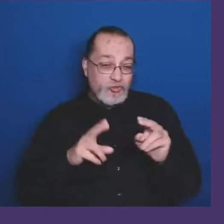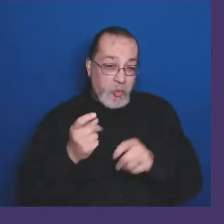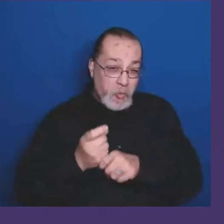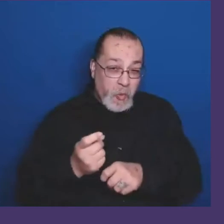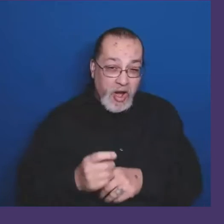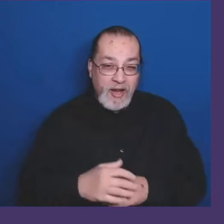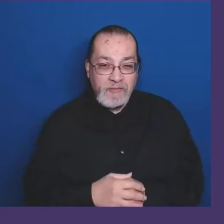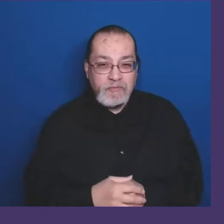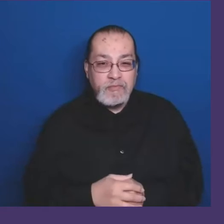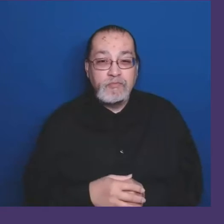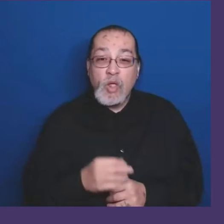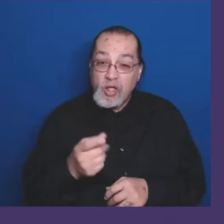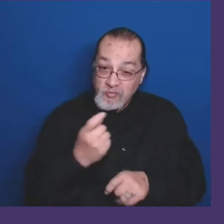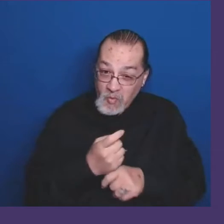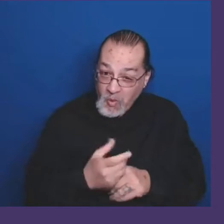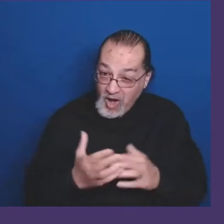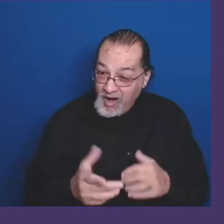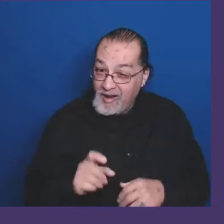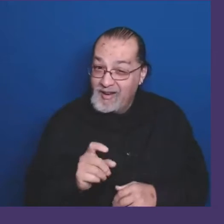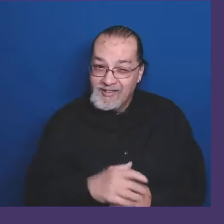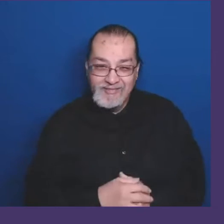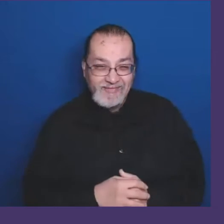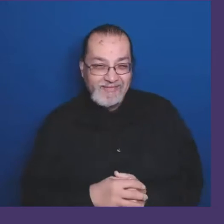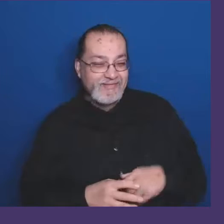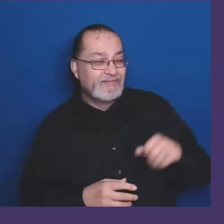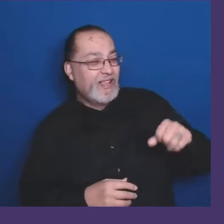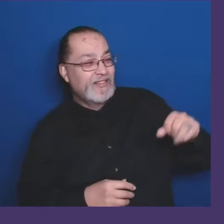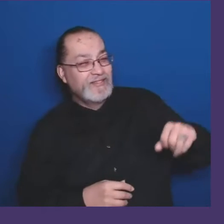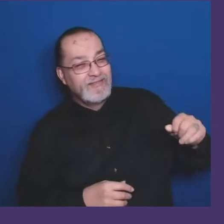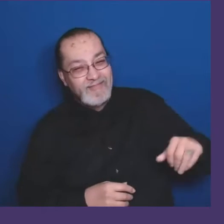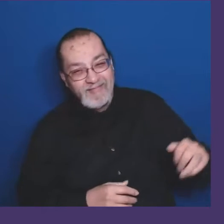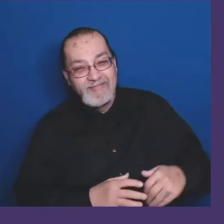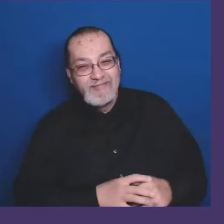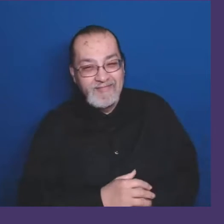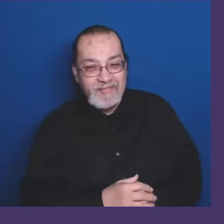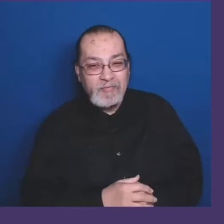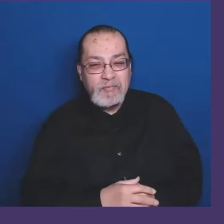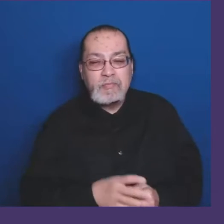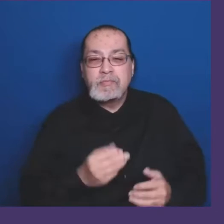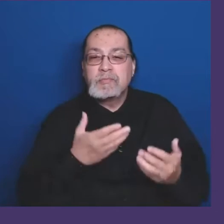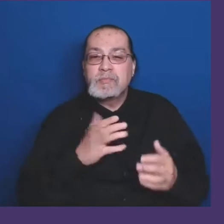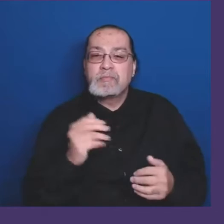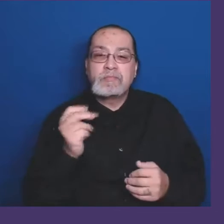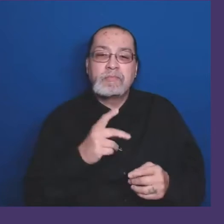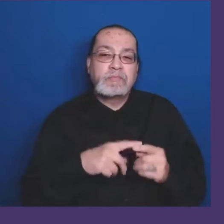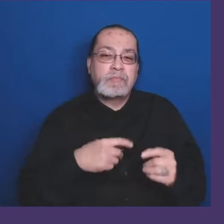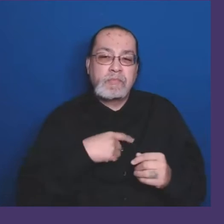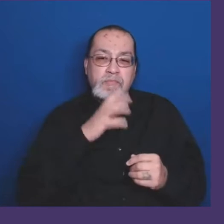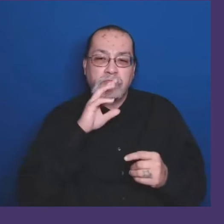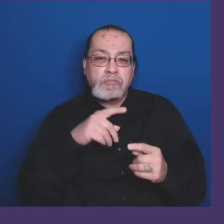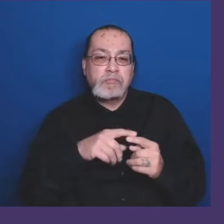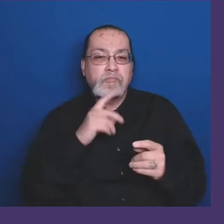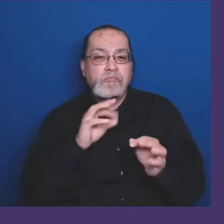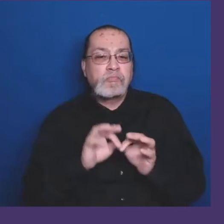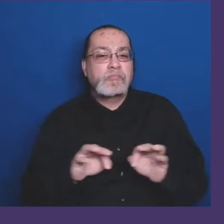Jenny Lay-Flurrie: Let's go back to what we talked about, which is the importance of fair wages. What does it mean to you to be able to get